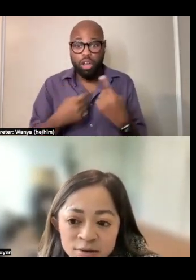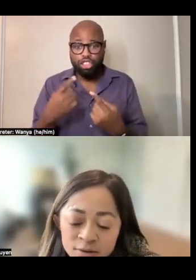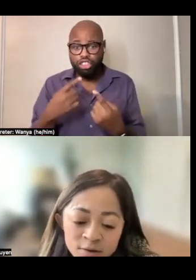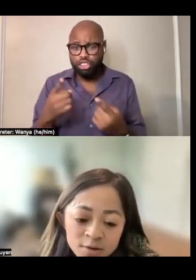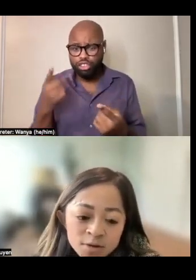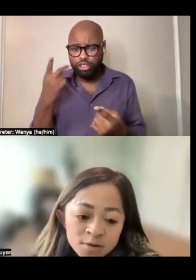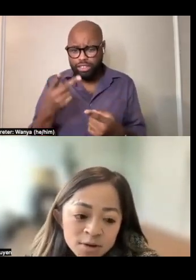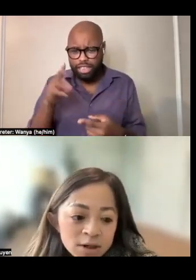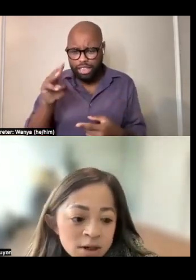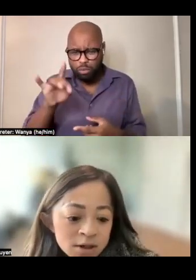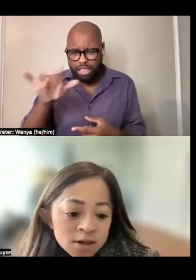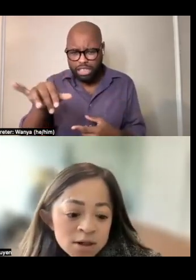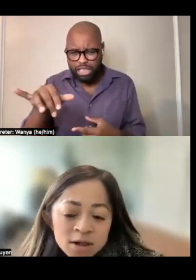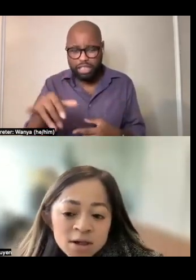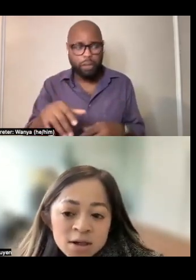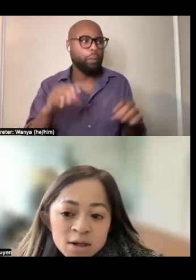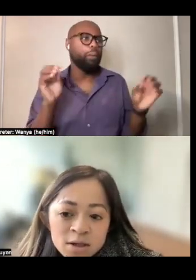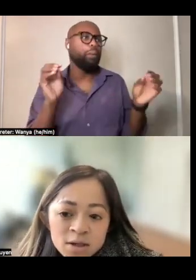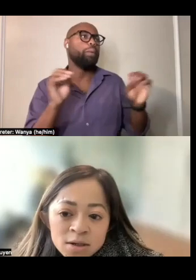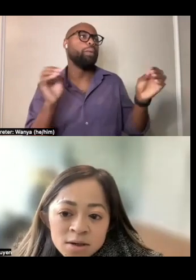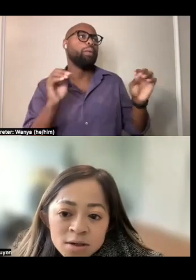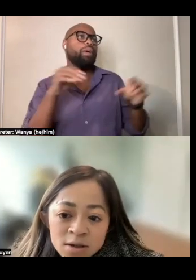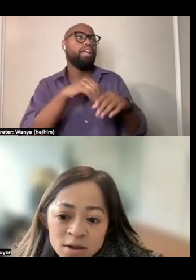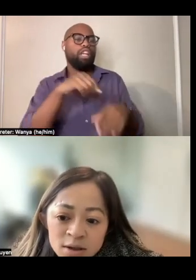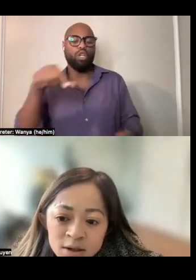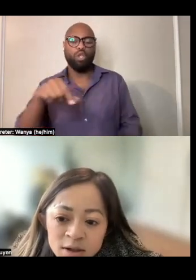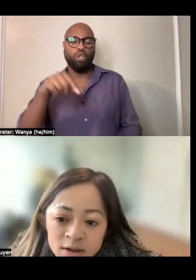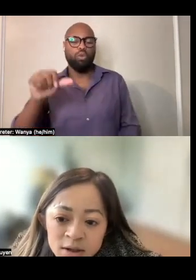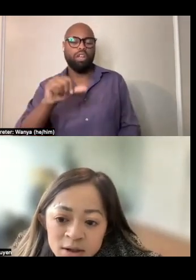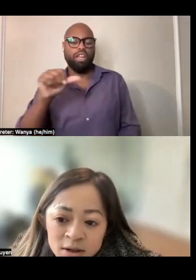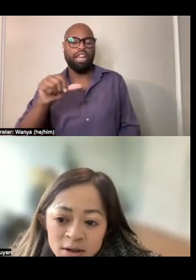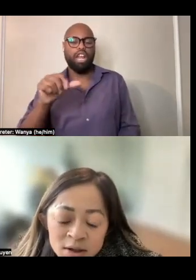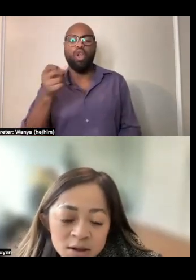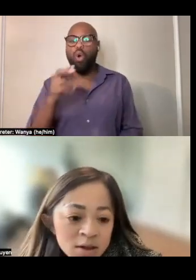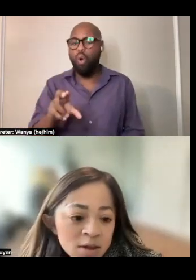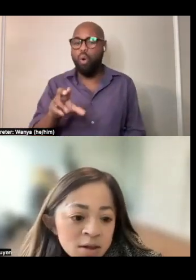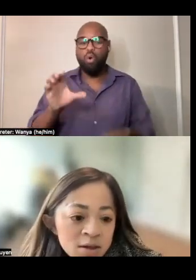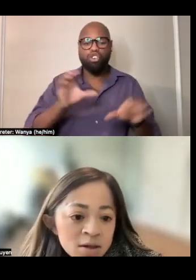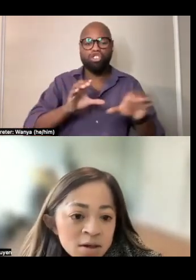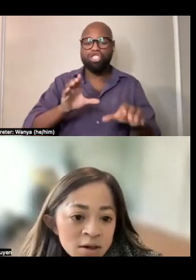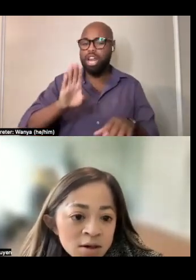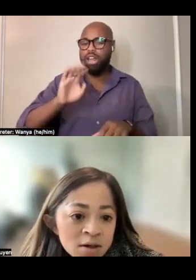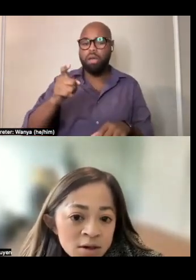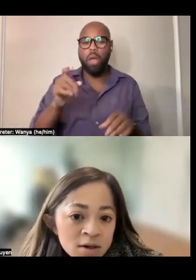There aren't any in the Q&A or in the chat boxes.